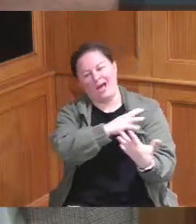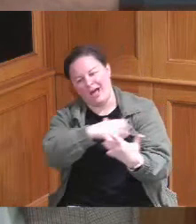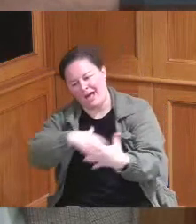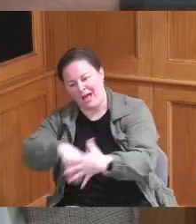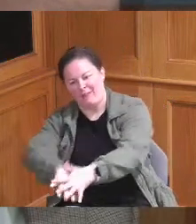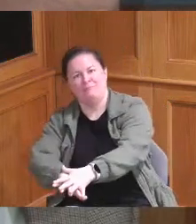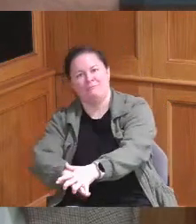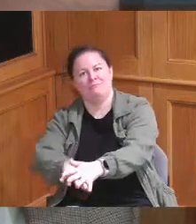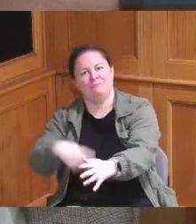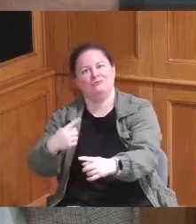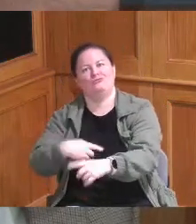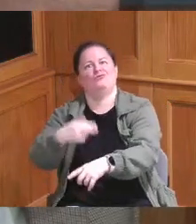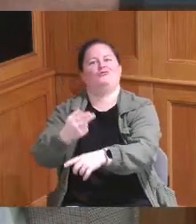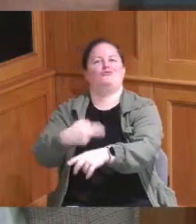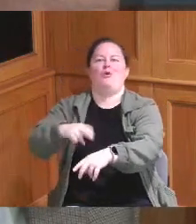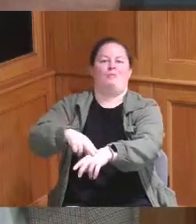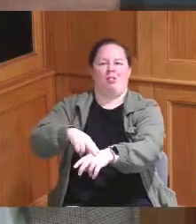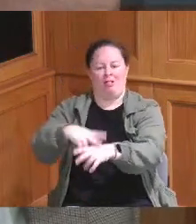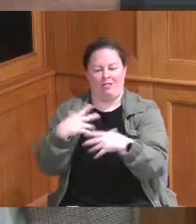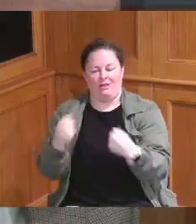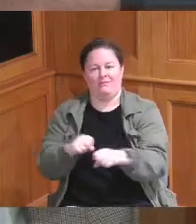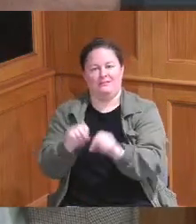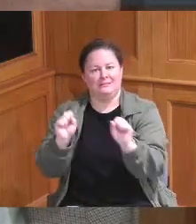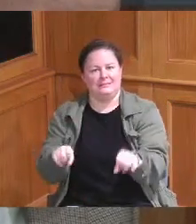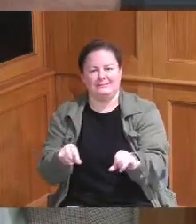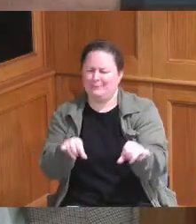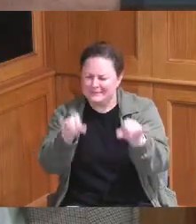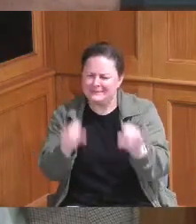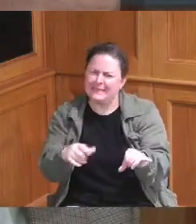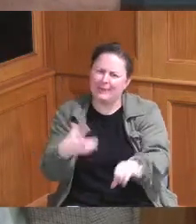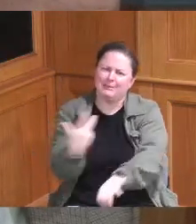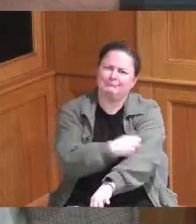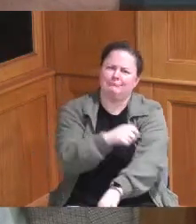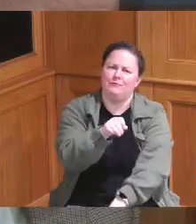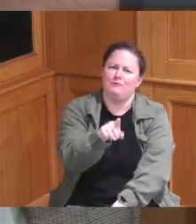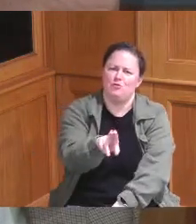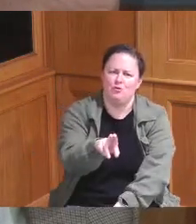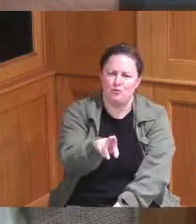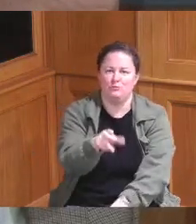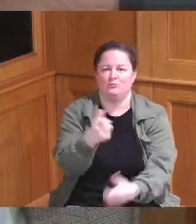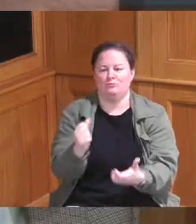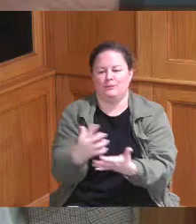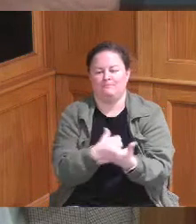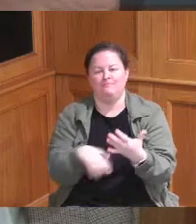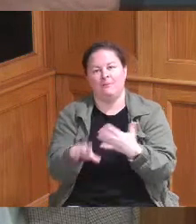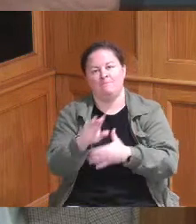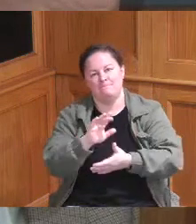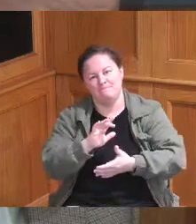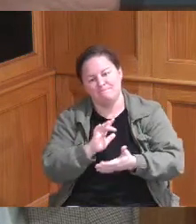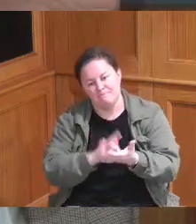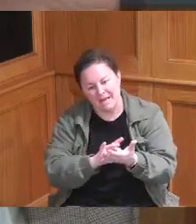provider as they would for a flu shot and get the access to medication or the shot in that way and